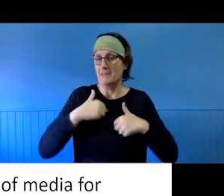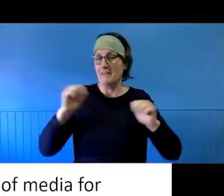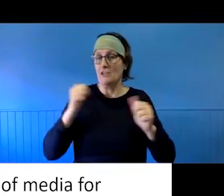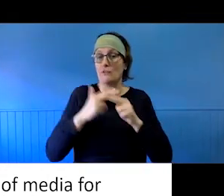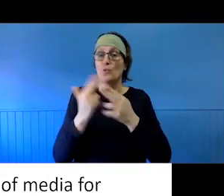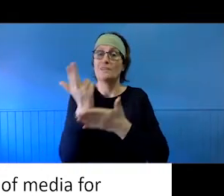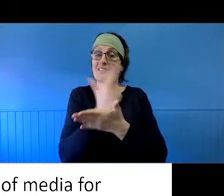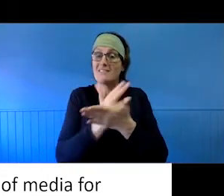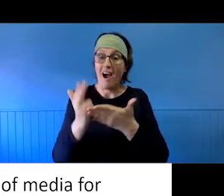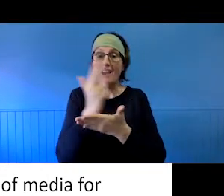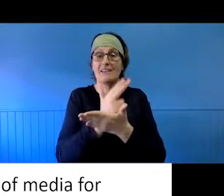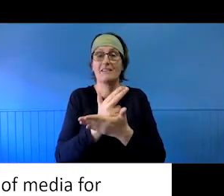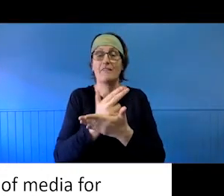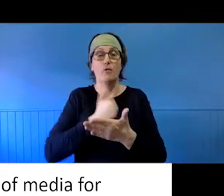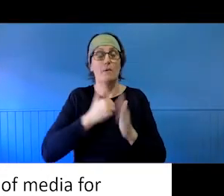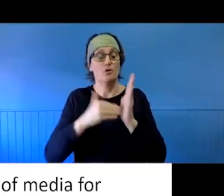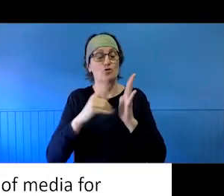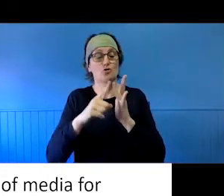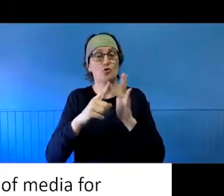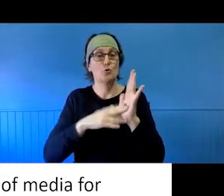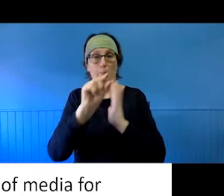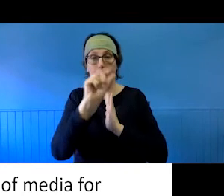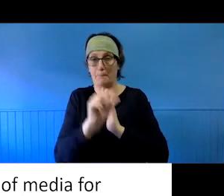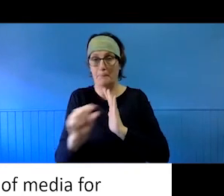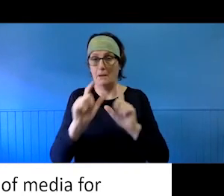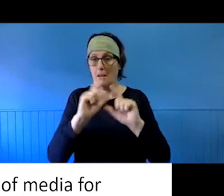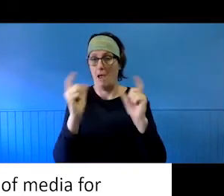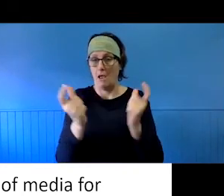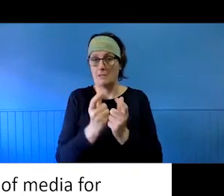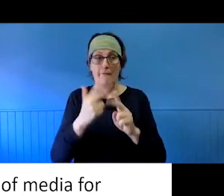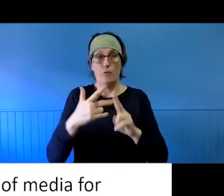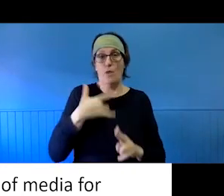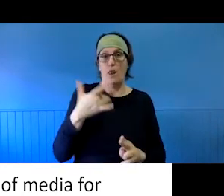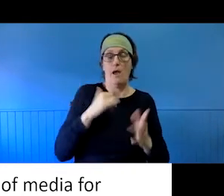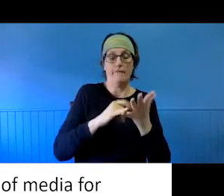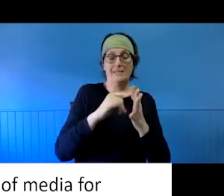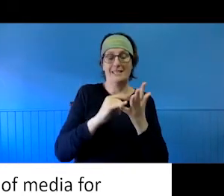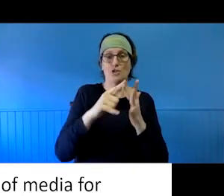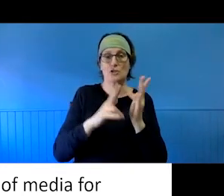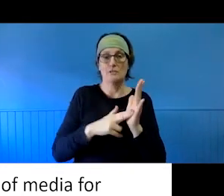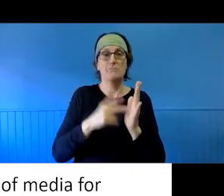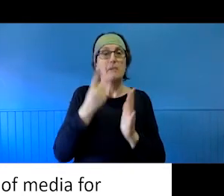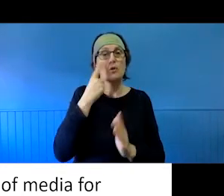Zoom classes, and live sessions. Here you can see, on the next slide,